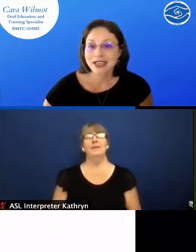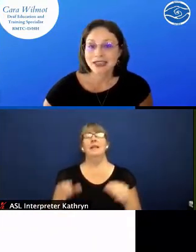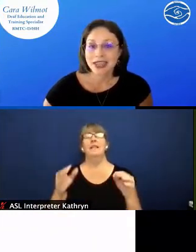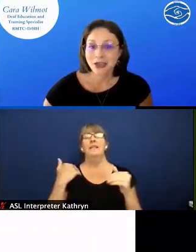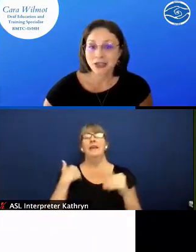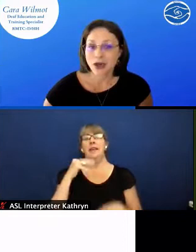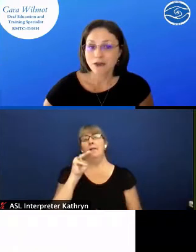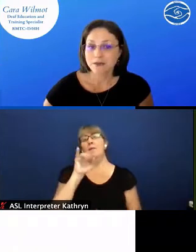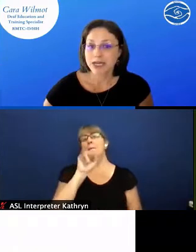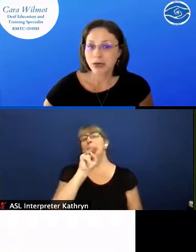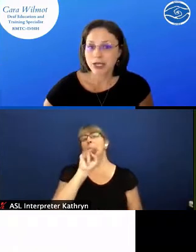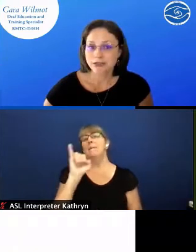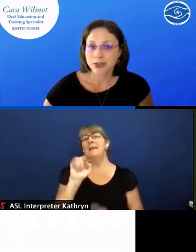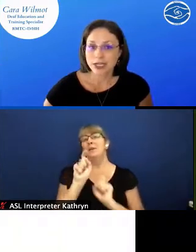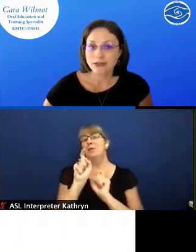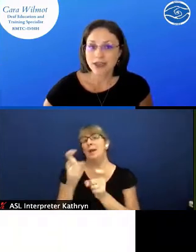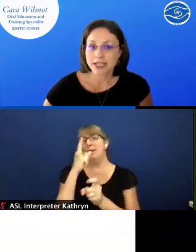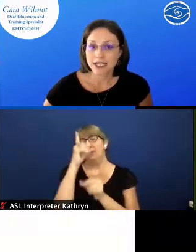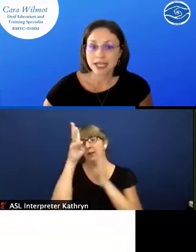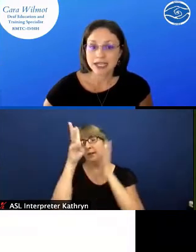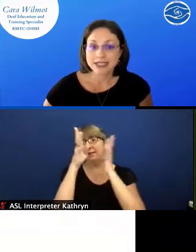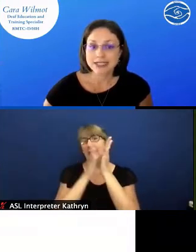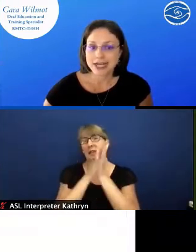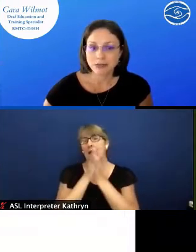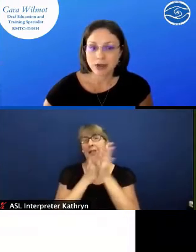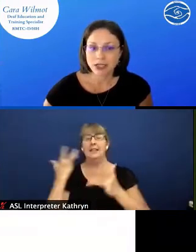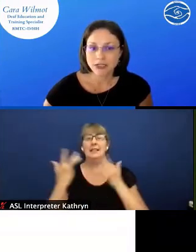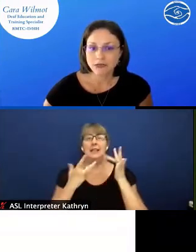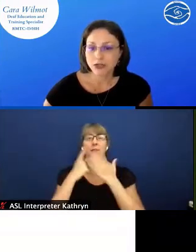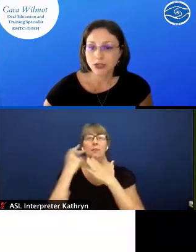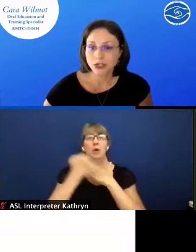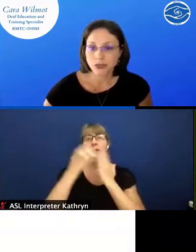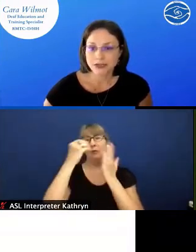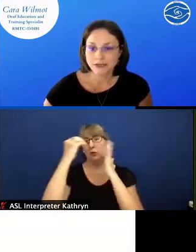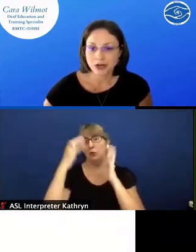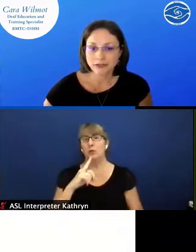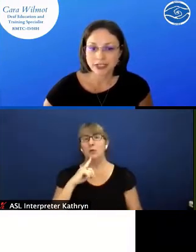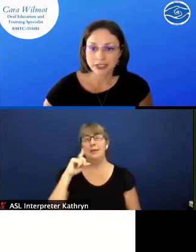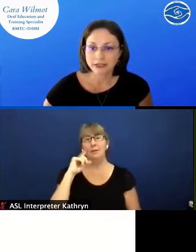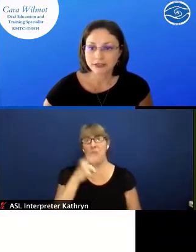they also offer mini grants for innovating and exciting projects for students who are deaf and hard of hearing,